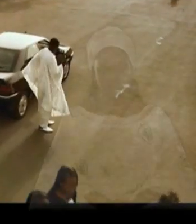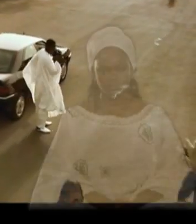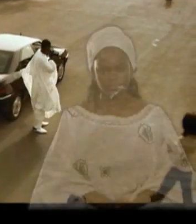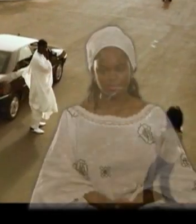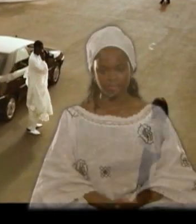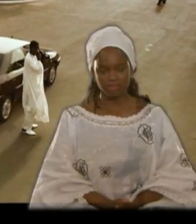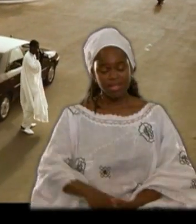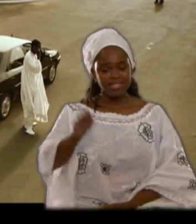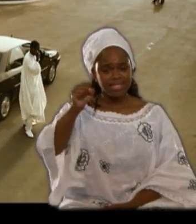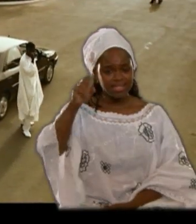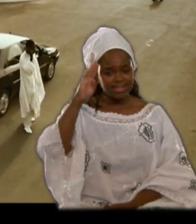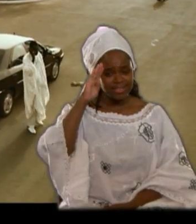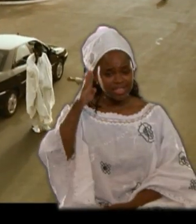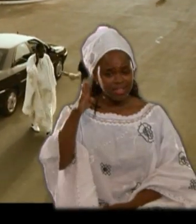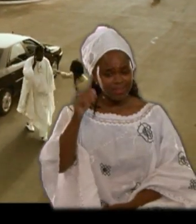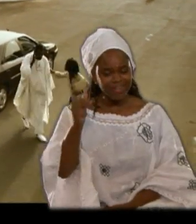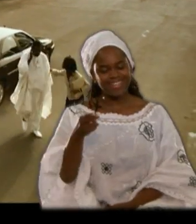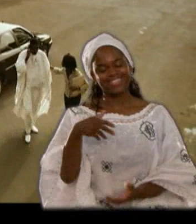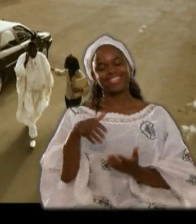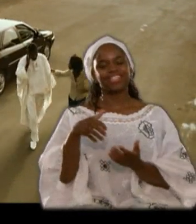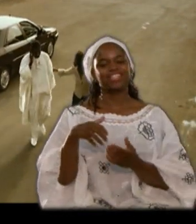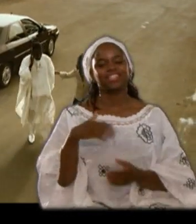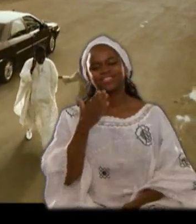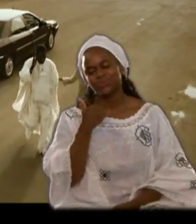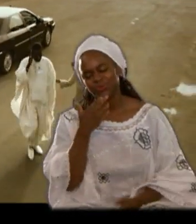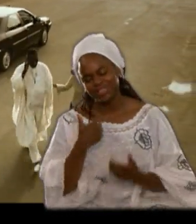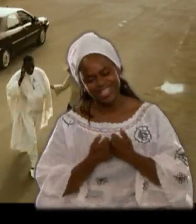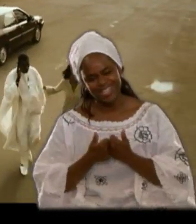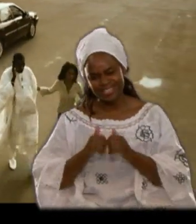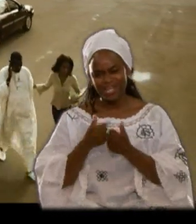Yes, hello. Ah, sweetheart, how are you?